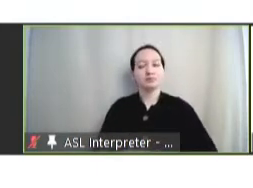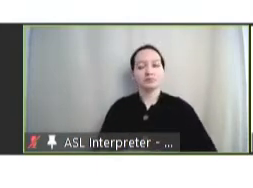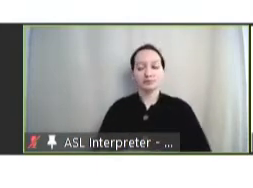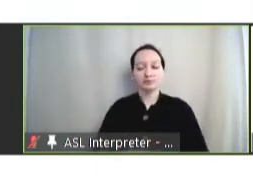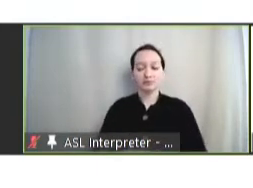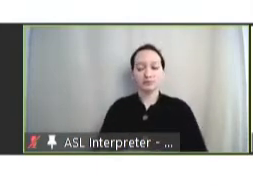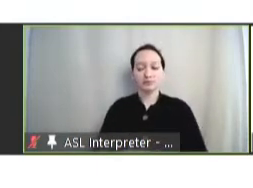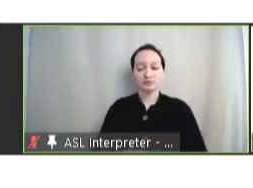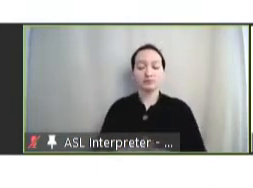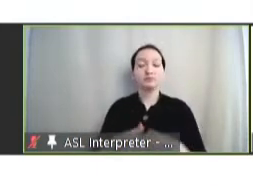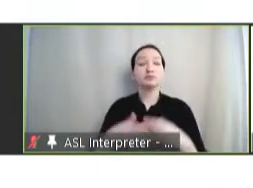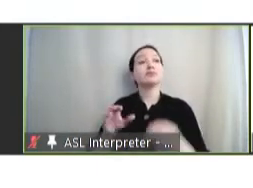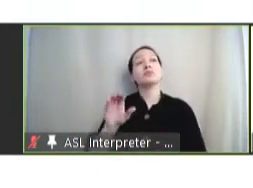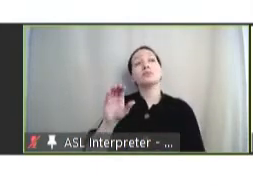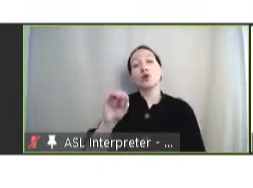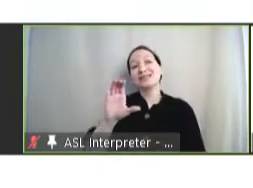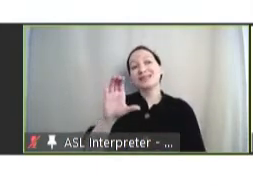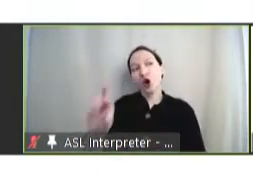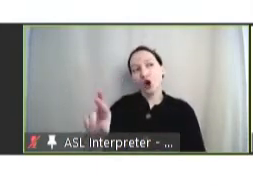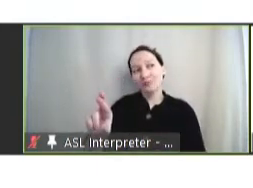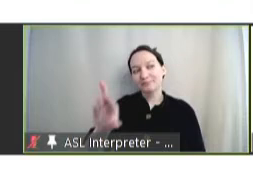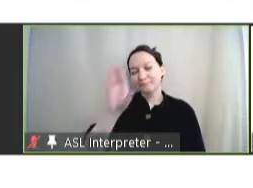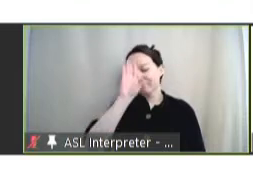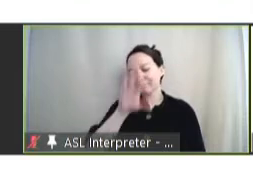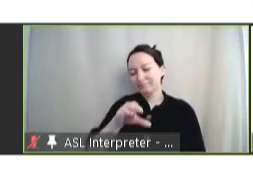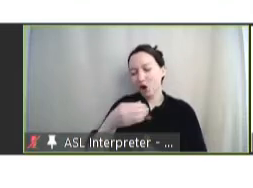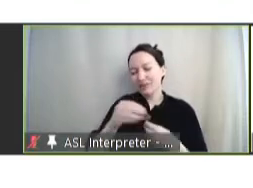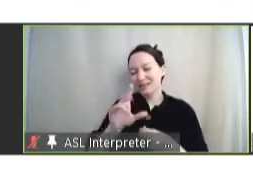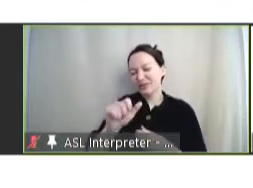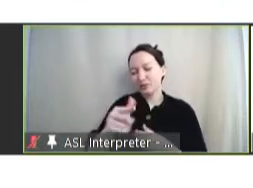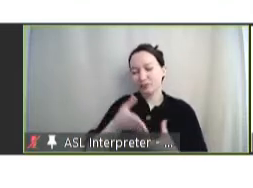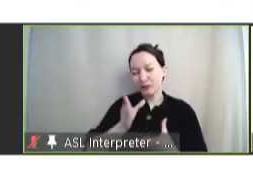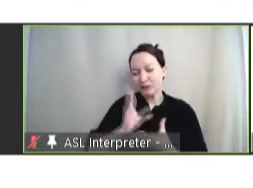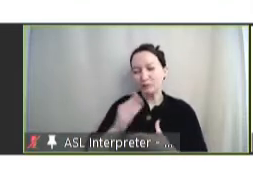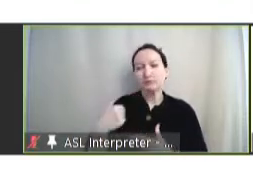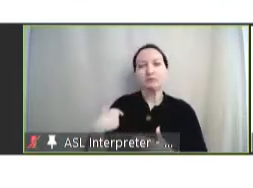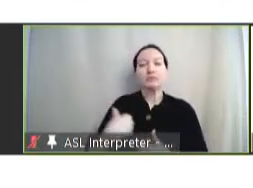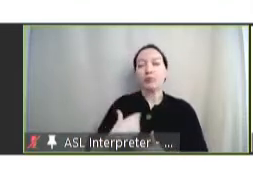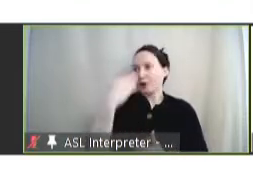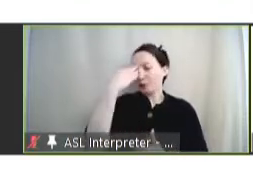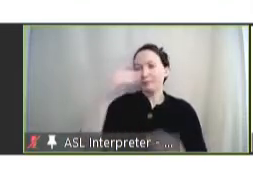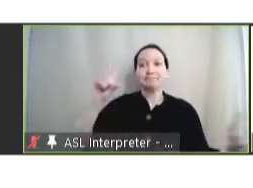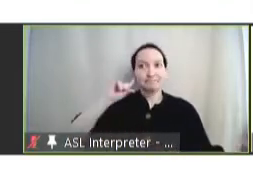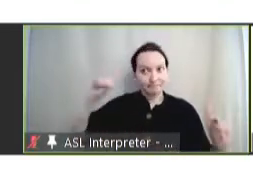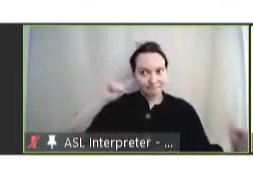So, OCR, you know, our Office of Civil Rights, you know we're aware of stories in the media. And